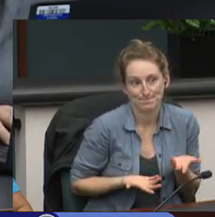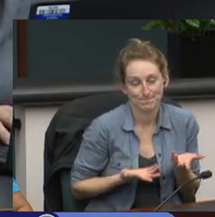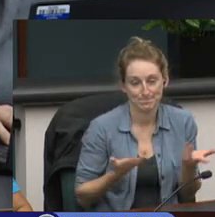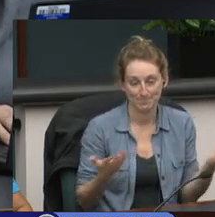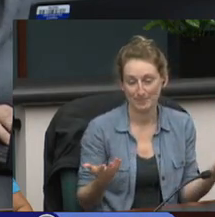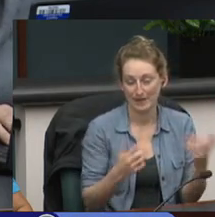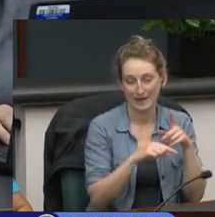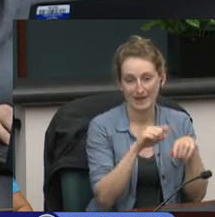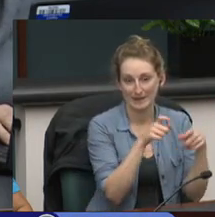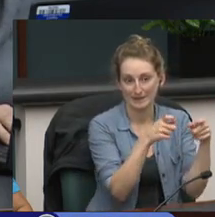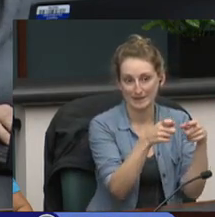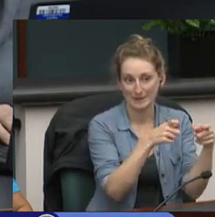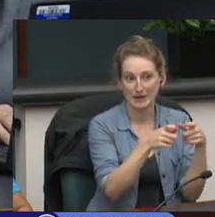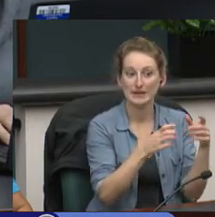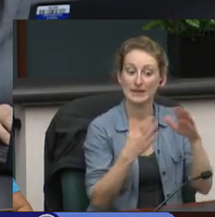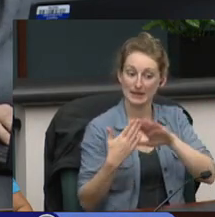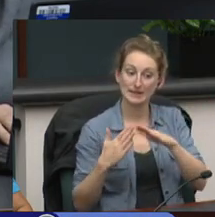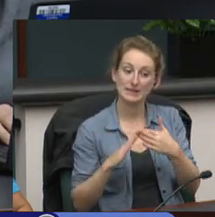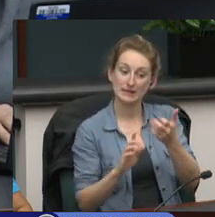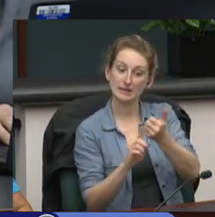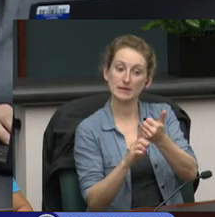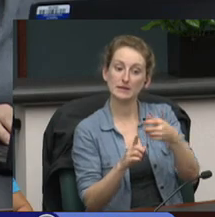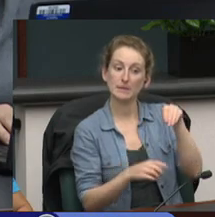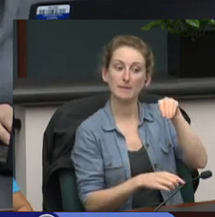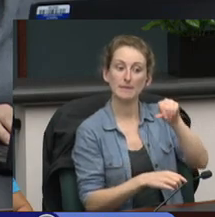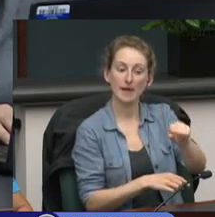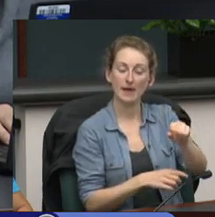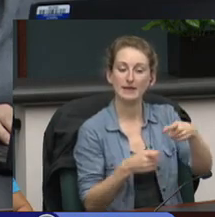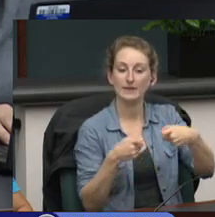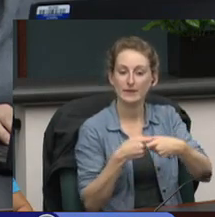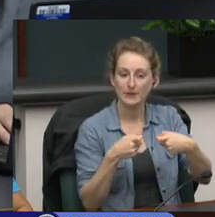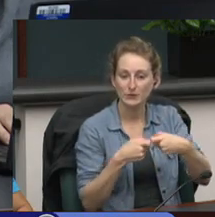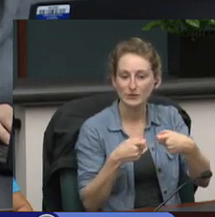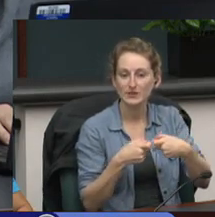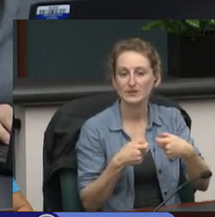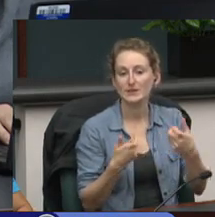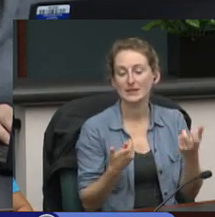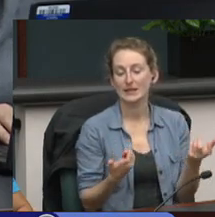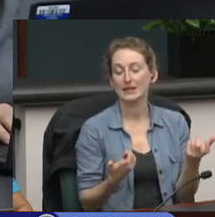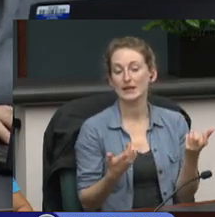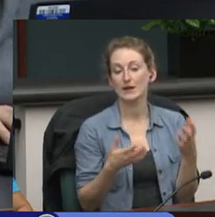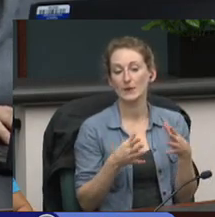the city pays for the electricity and meters for those so I generally believe